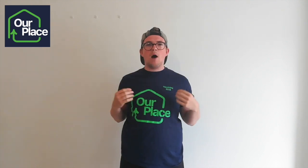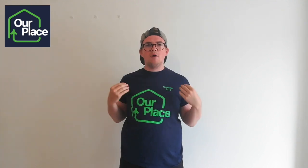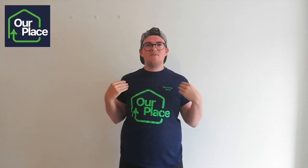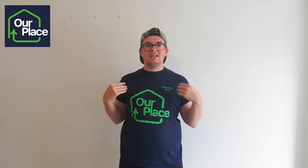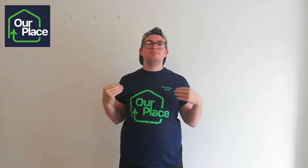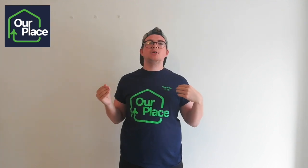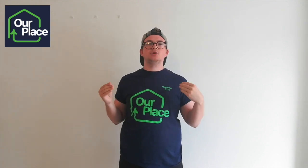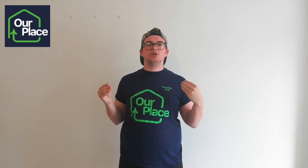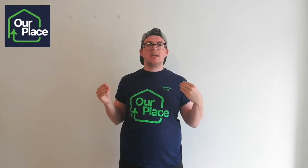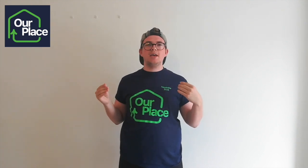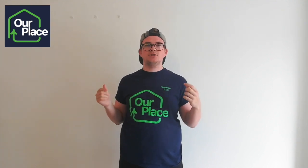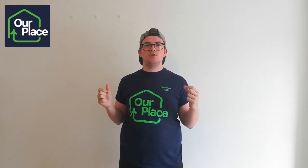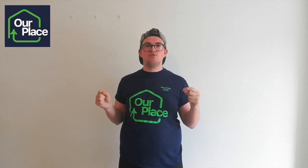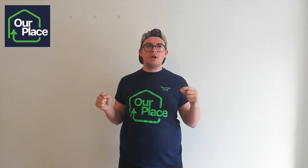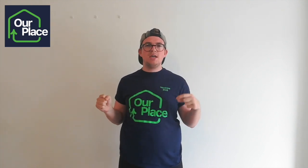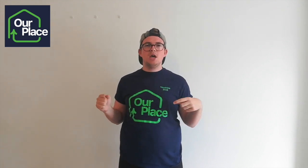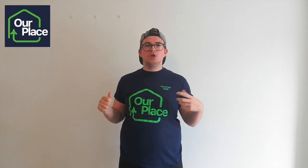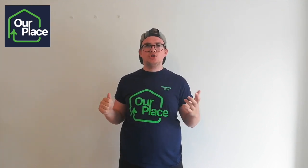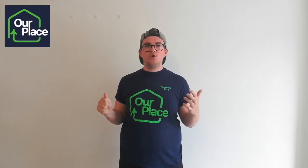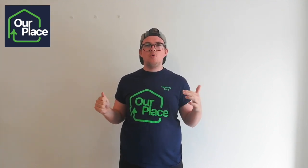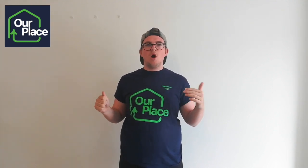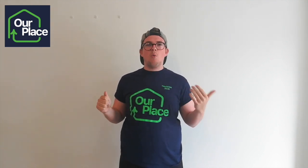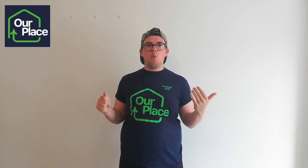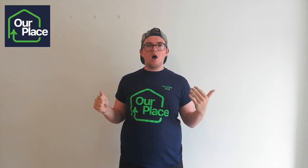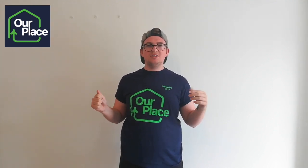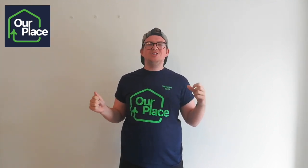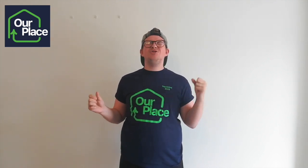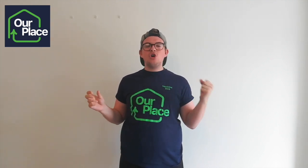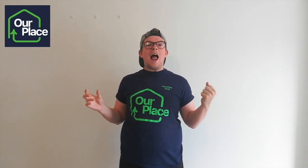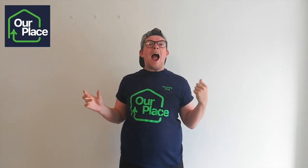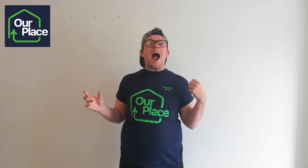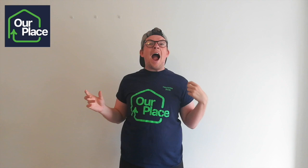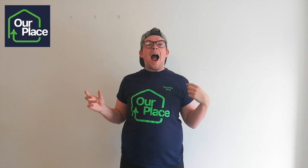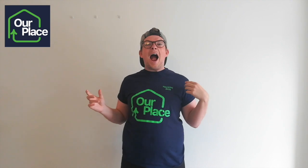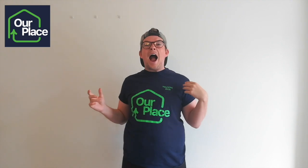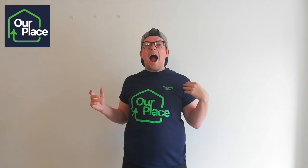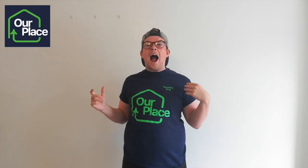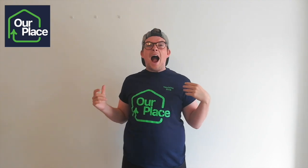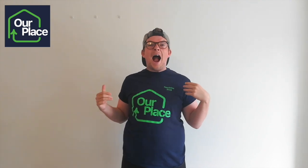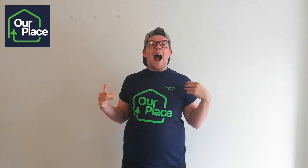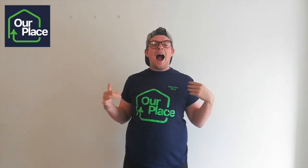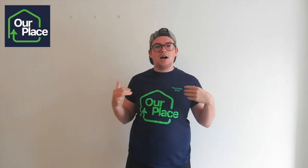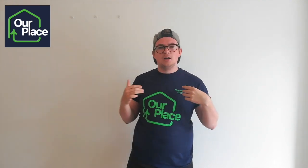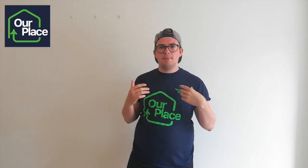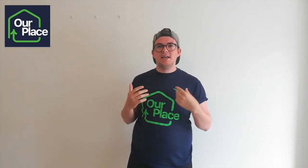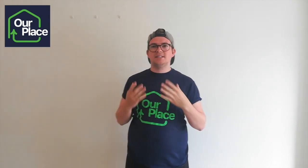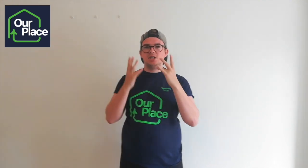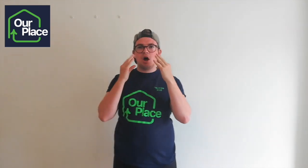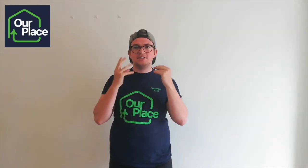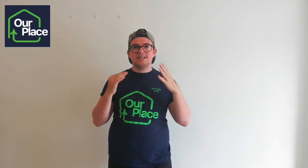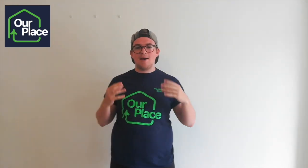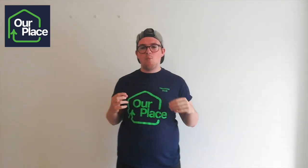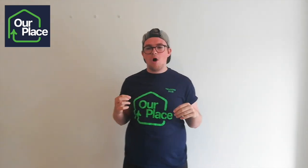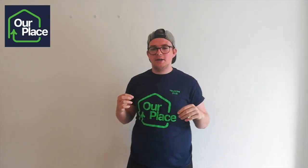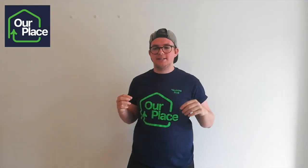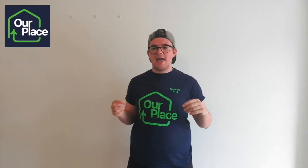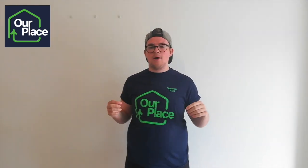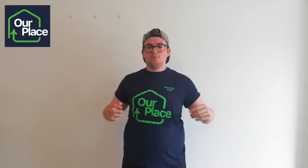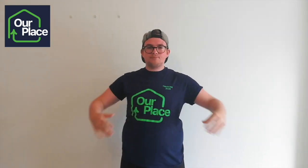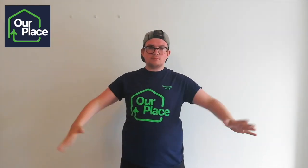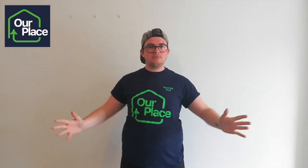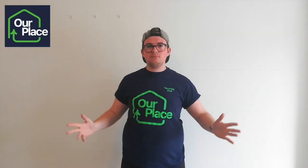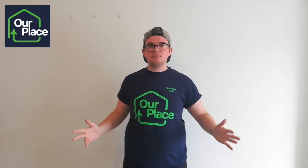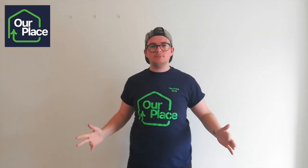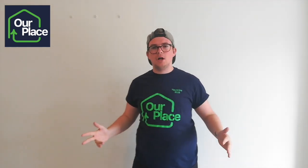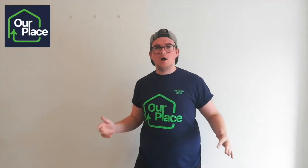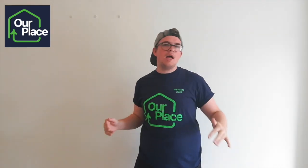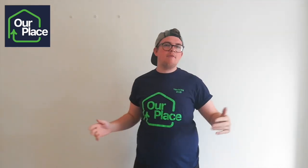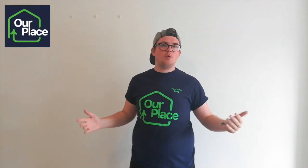our face muscles okay so three two one roar amazing nice and wide now everyone